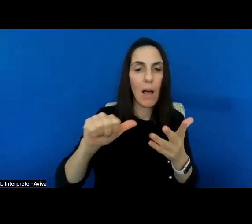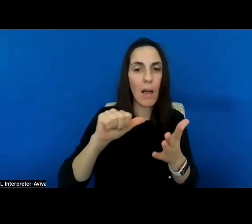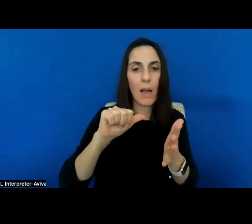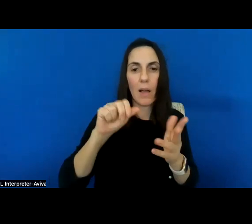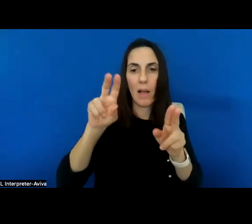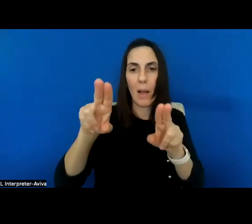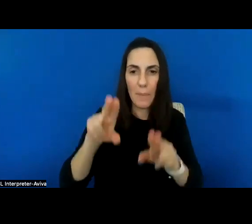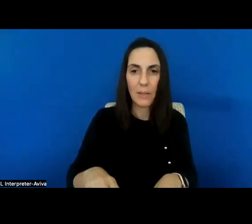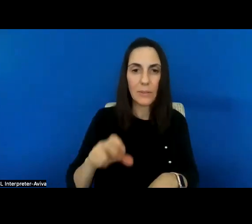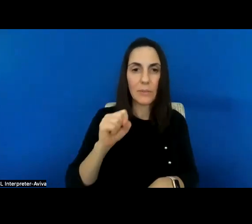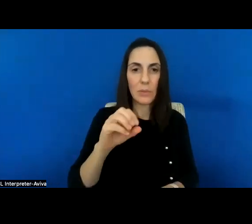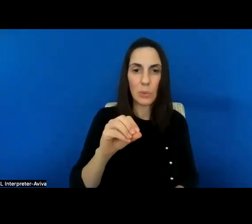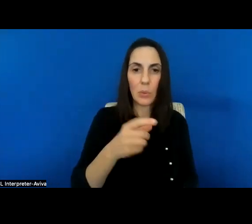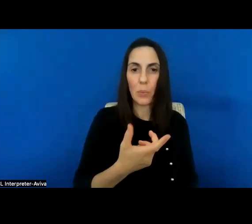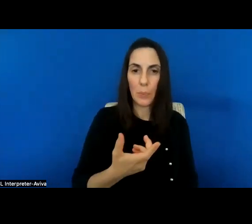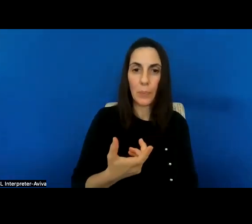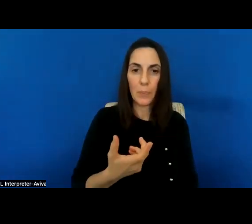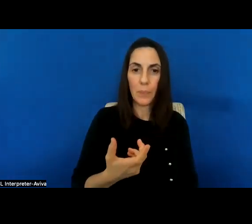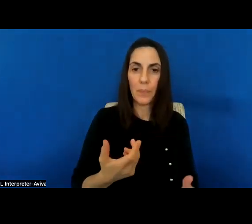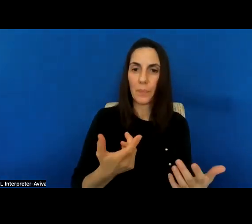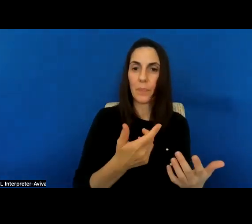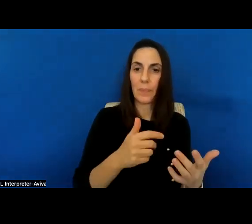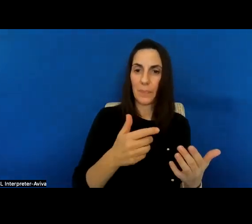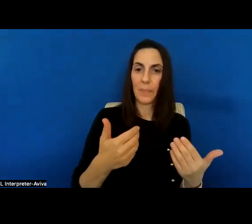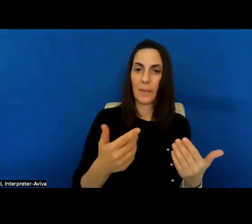use this term. 11:31:05 Able accounts are not subject to